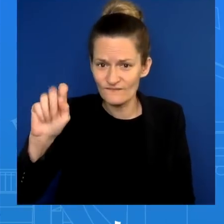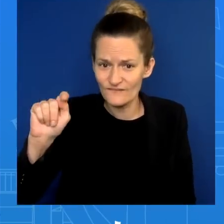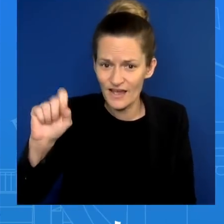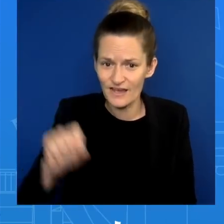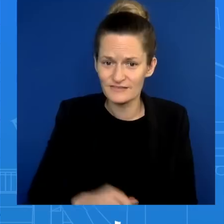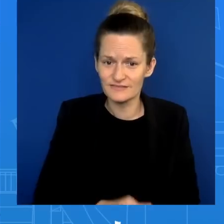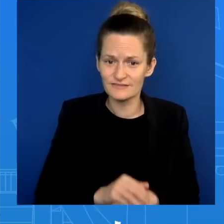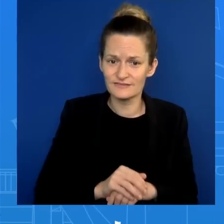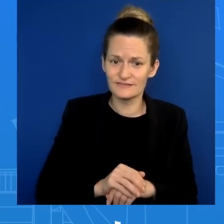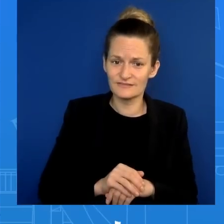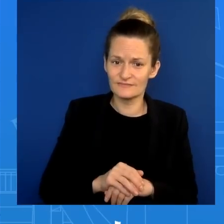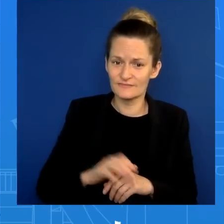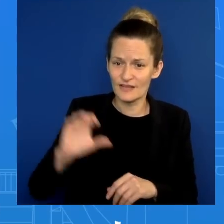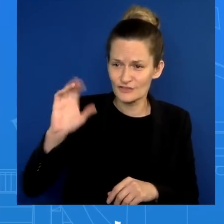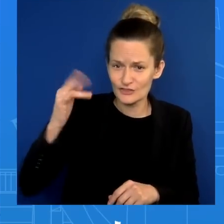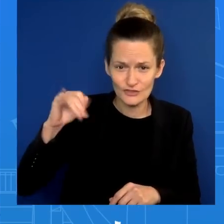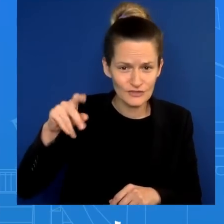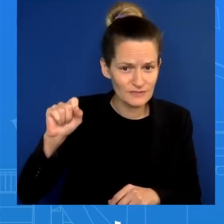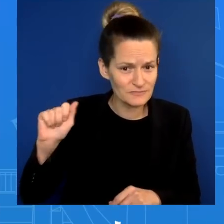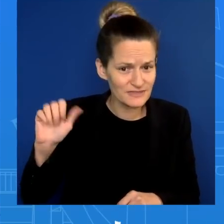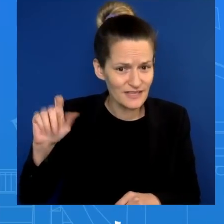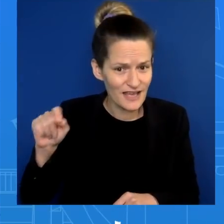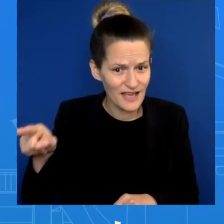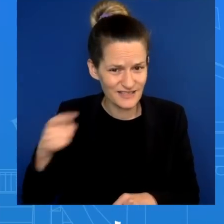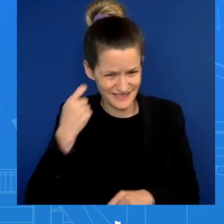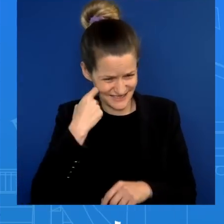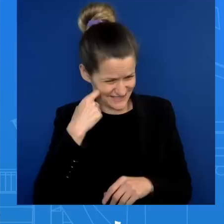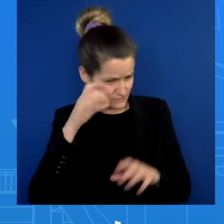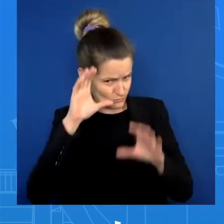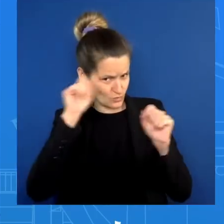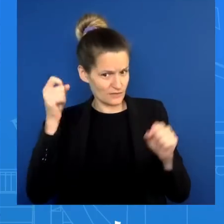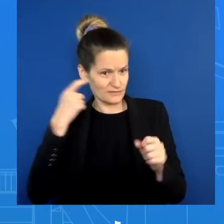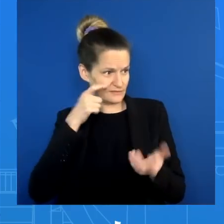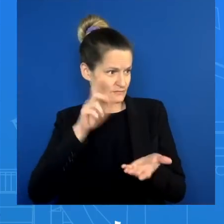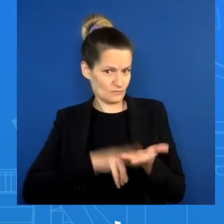that the president signed to really make sure that gets implemented in a responsible way.